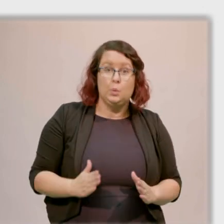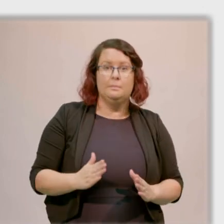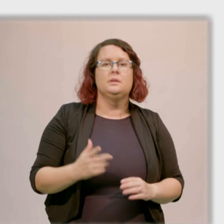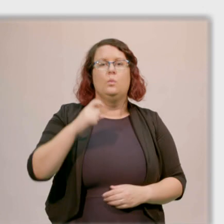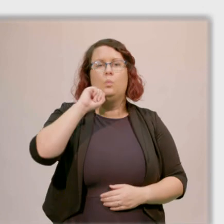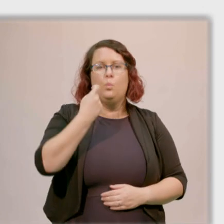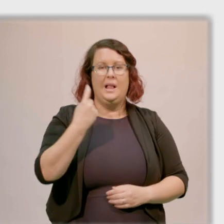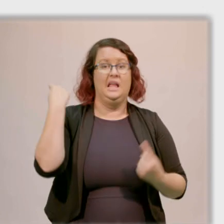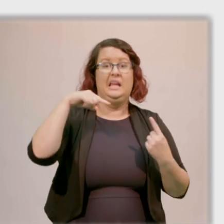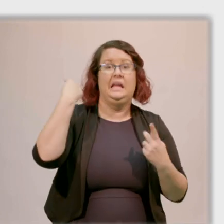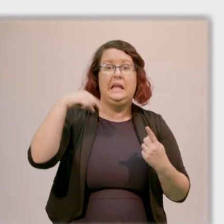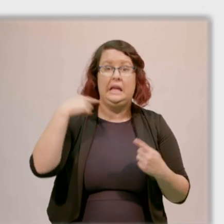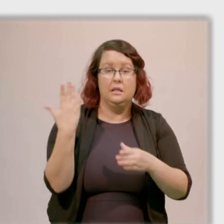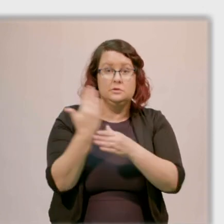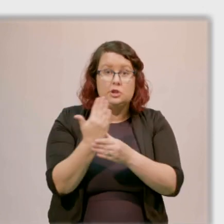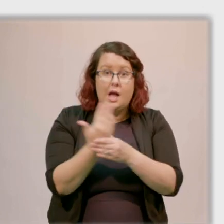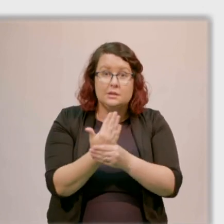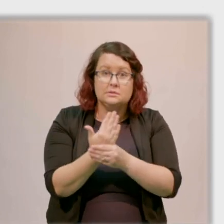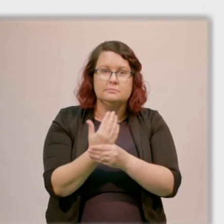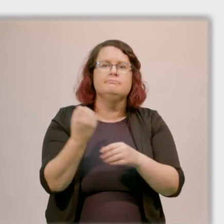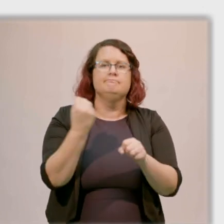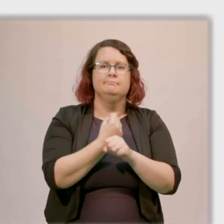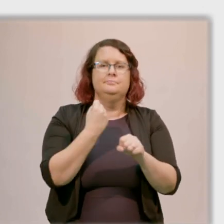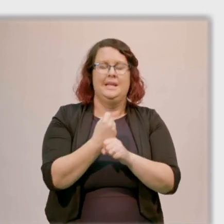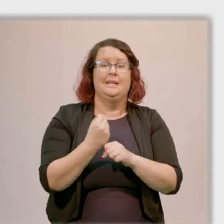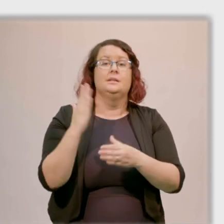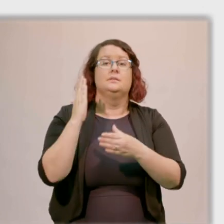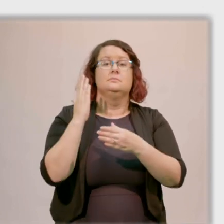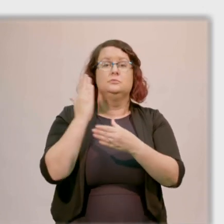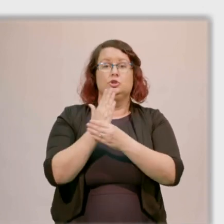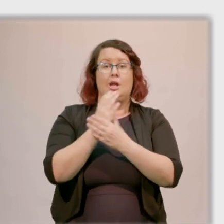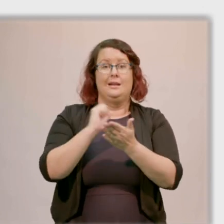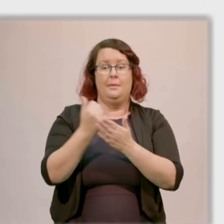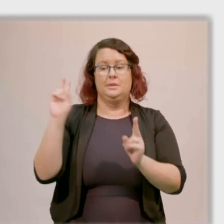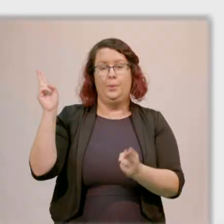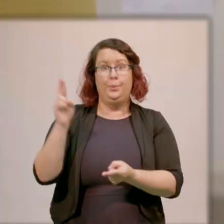such as shark culling, that are causing the shark population to decline.